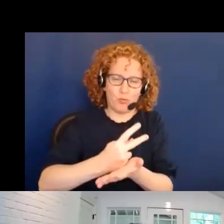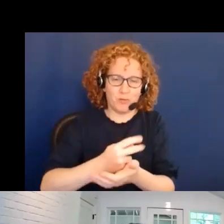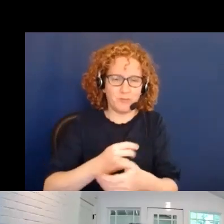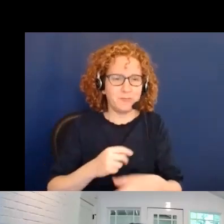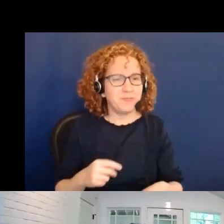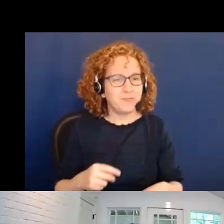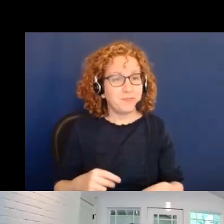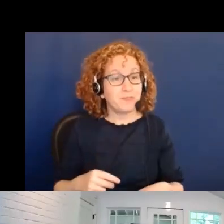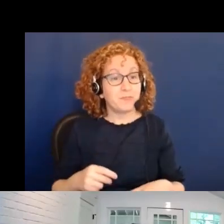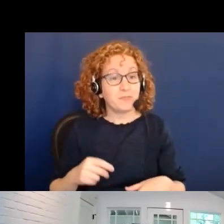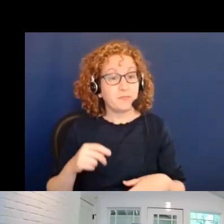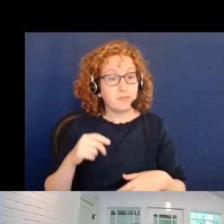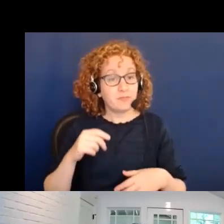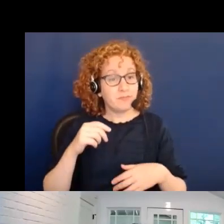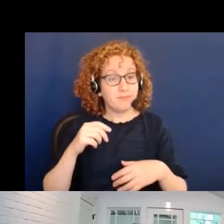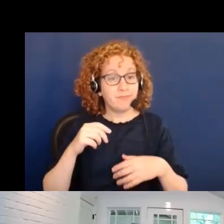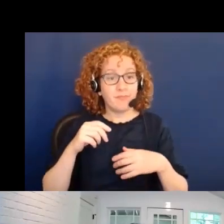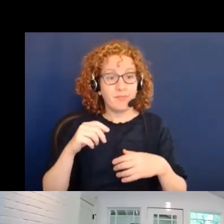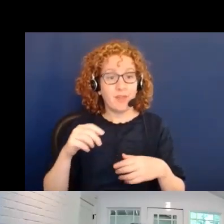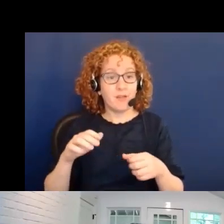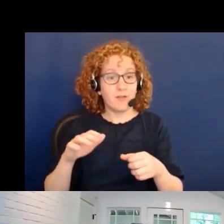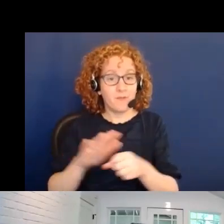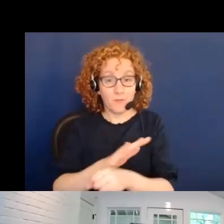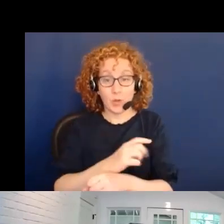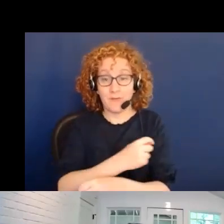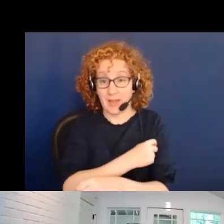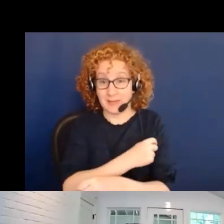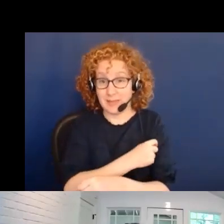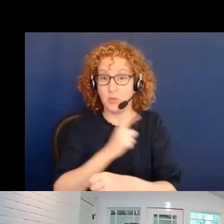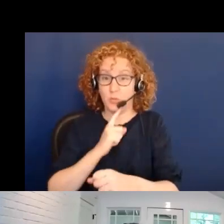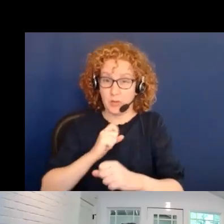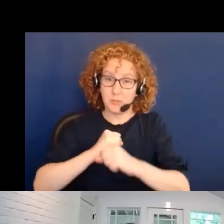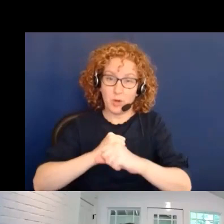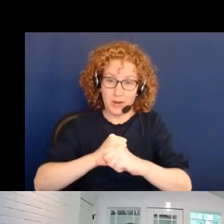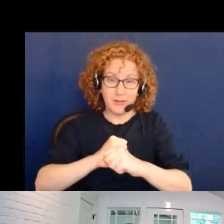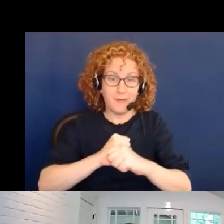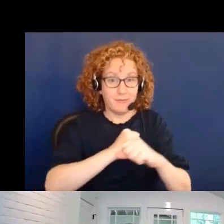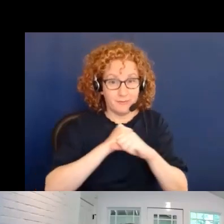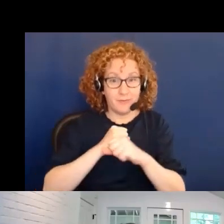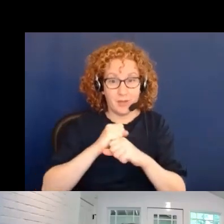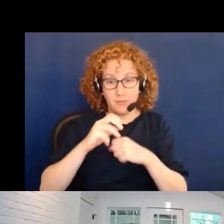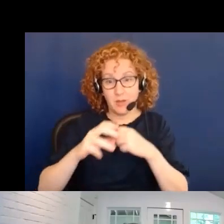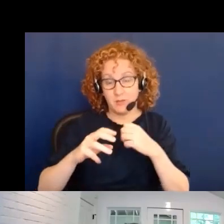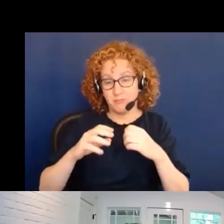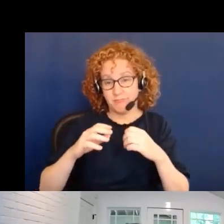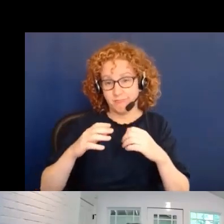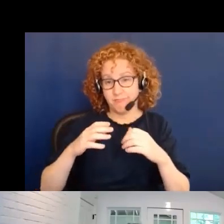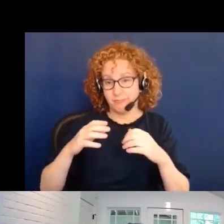people against symptomatic and severe COVID-19. Additionally there is a growing body of evidence